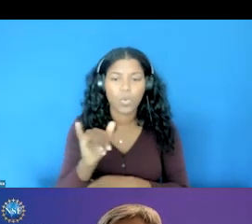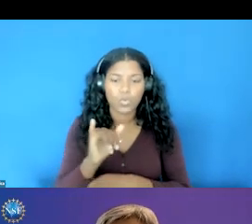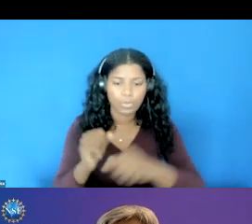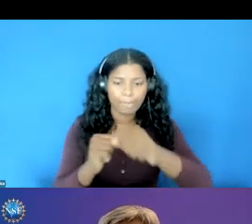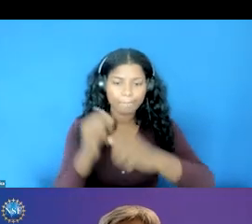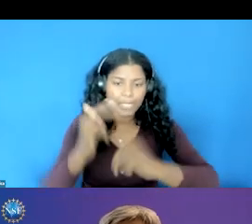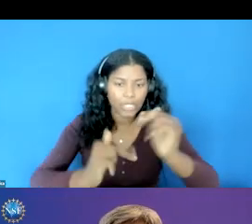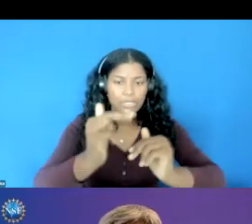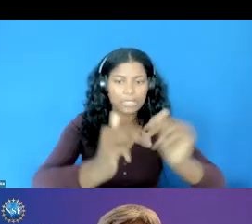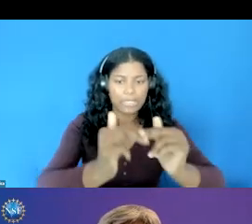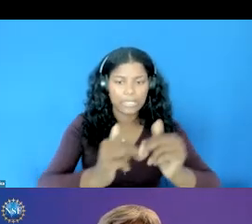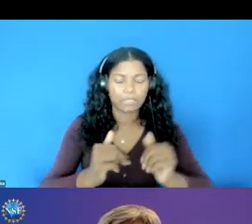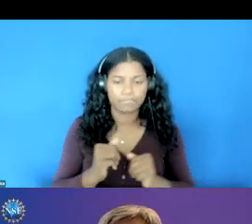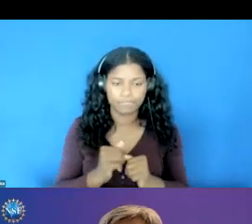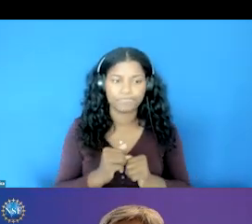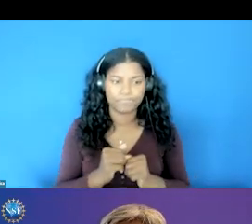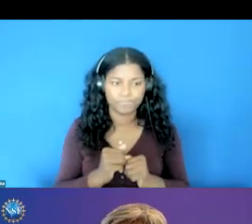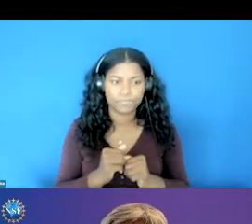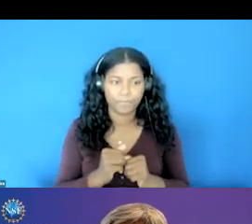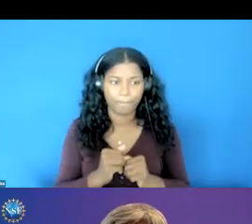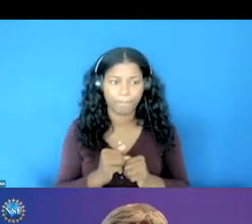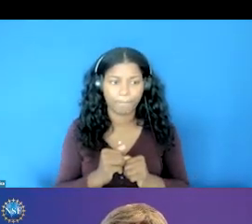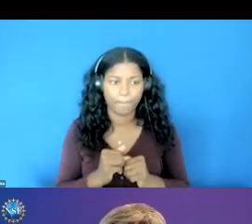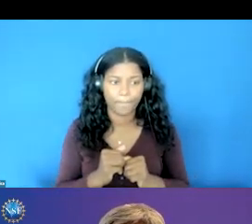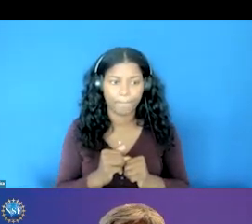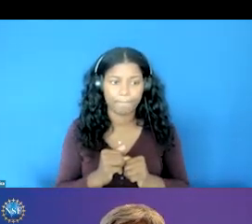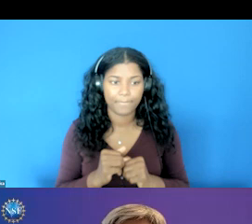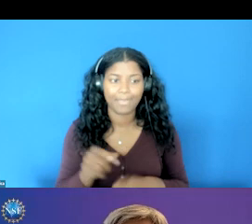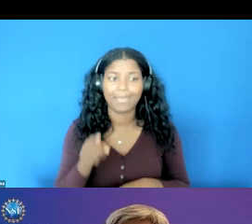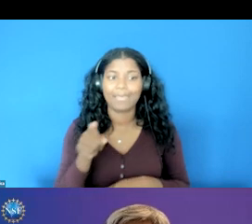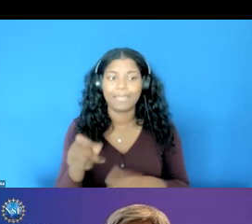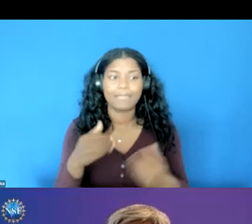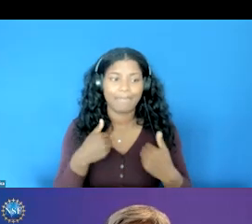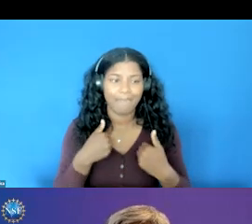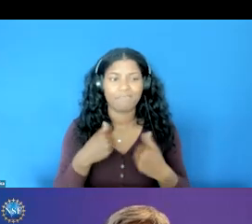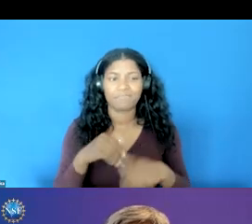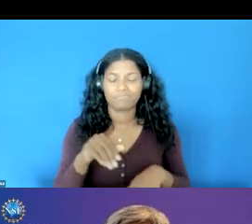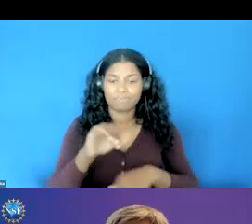This includes human capital, instrumentation and technology, institutes and centers,